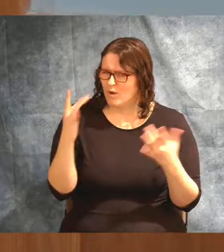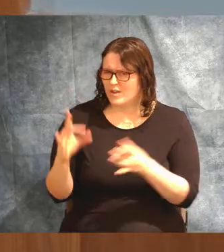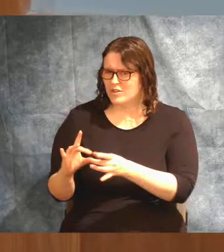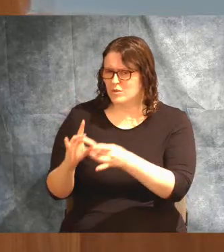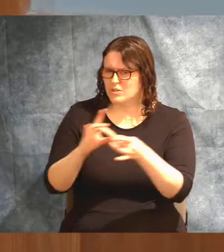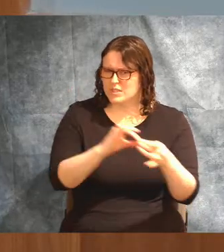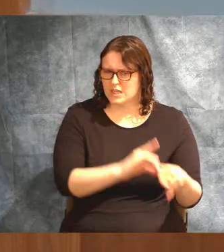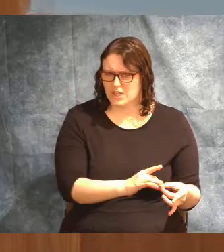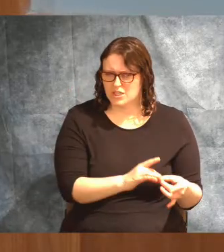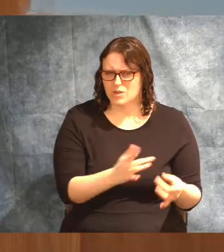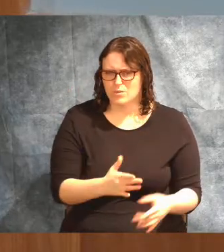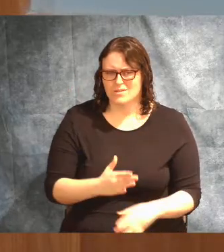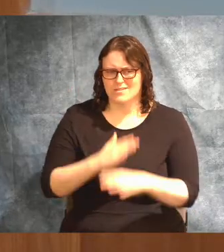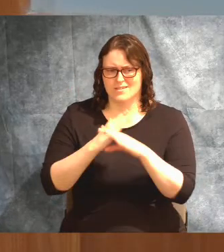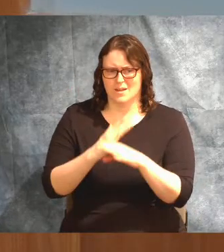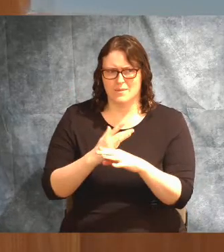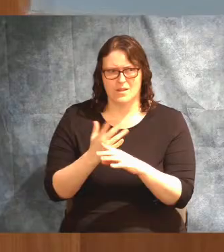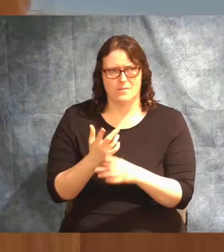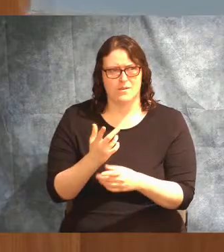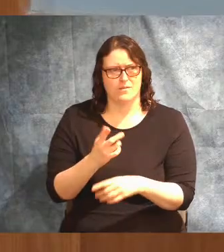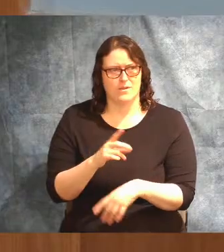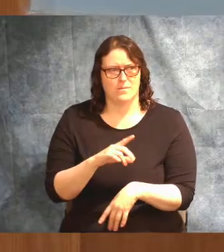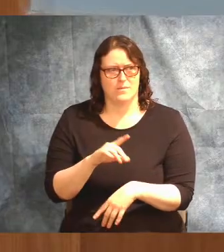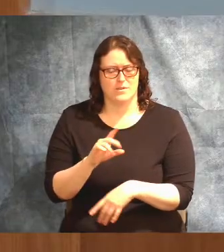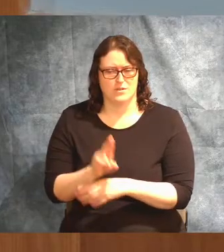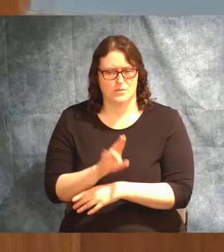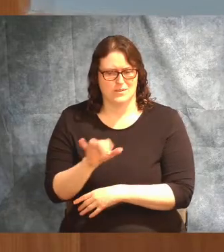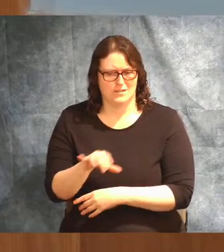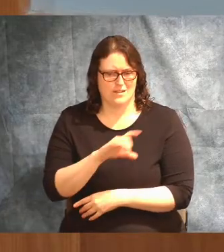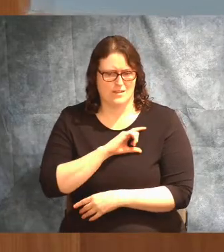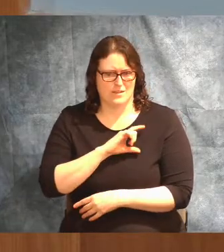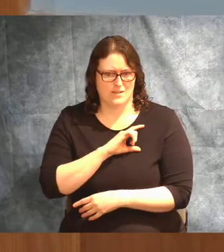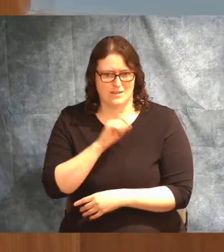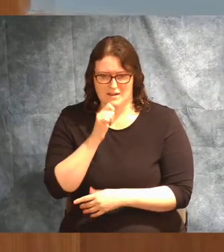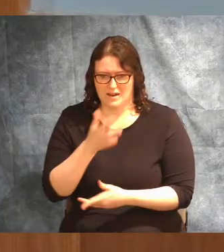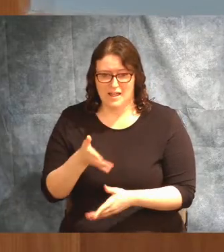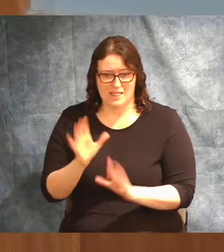stop them from pulling the detail and they would not allow CPD to do the detail either.